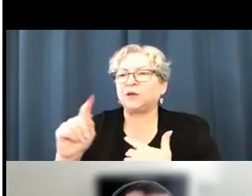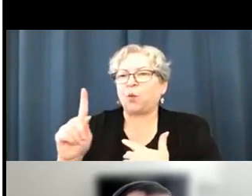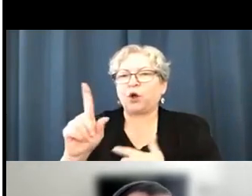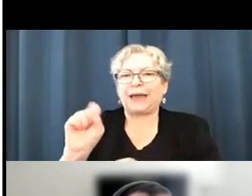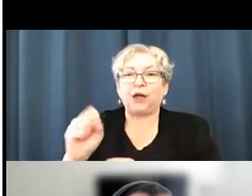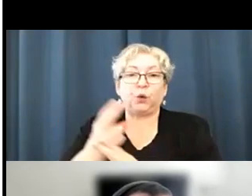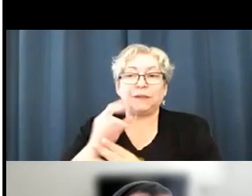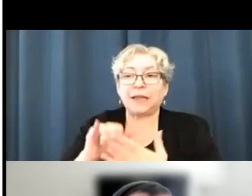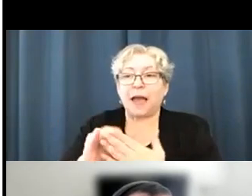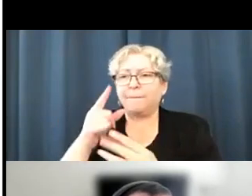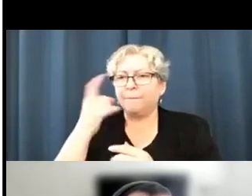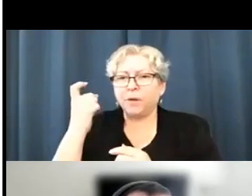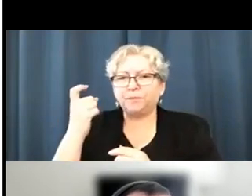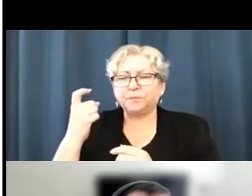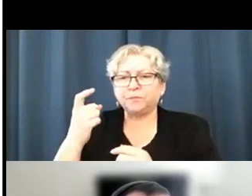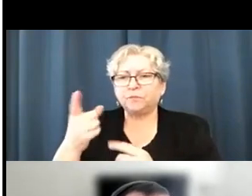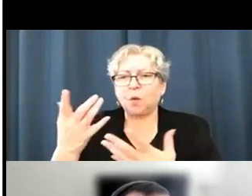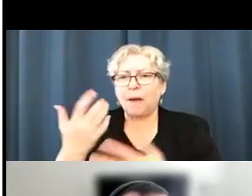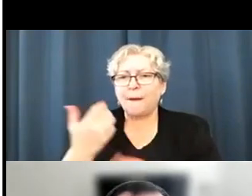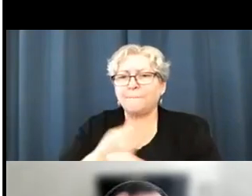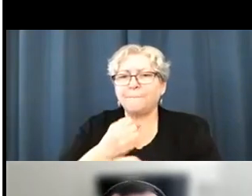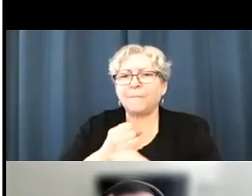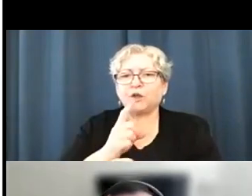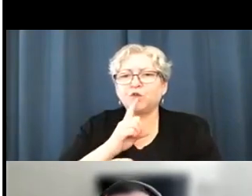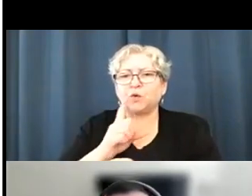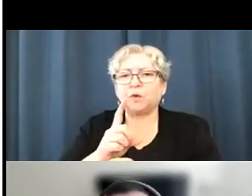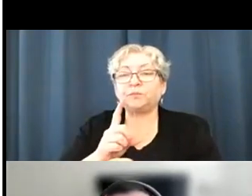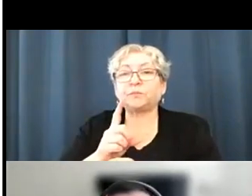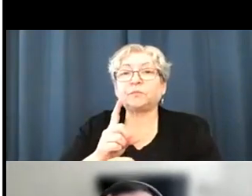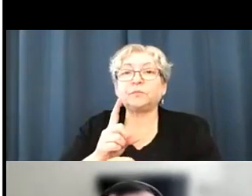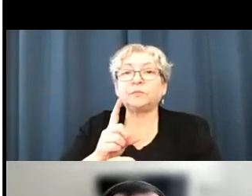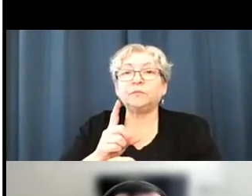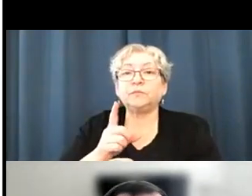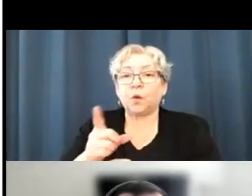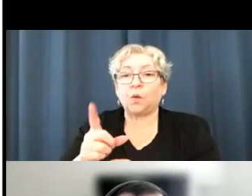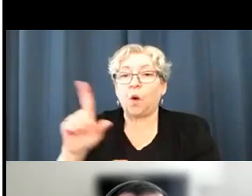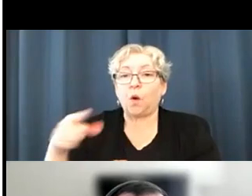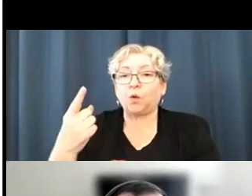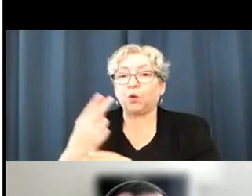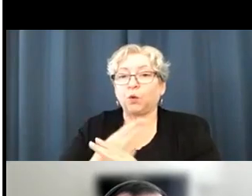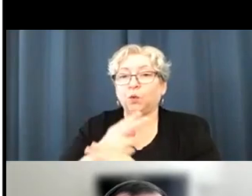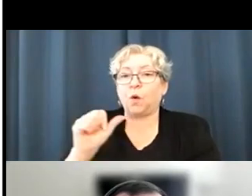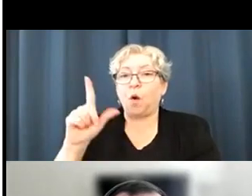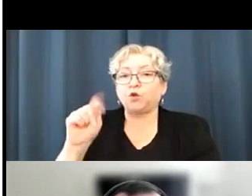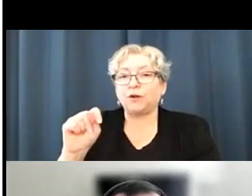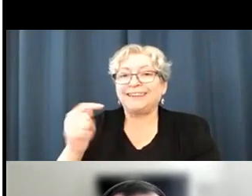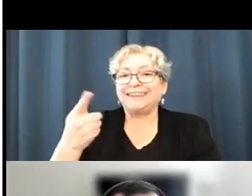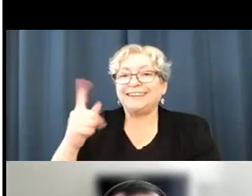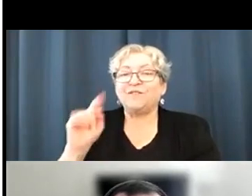because you wanna make sure that you're only using alternative text for images that are important